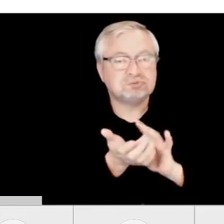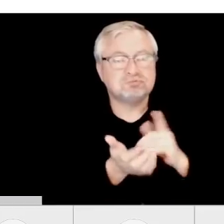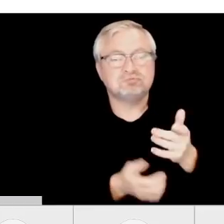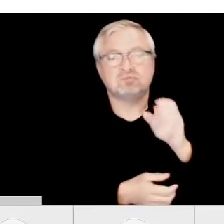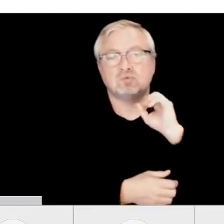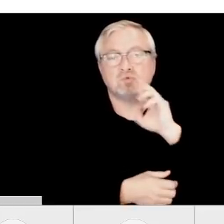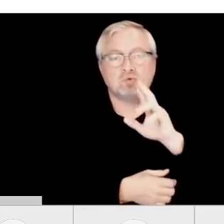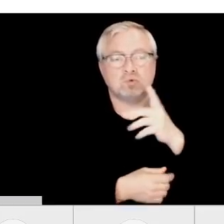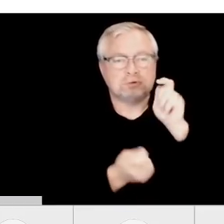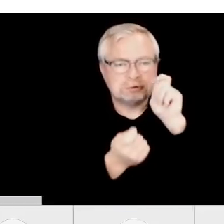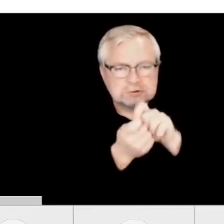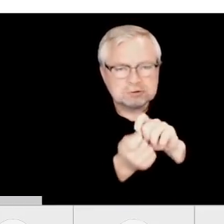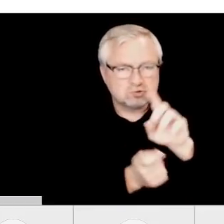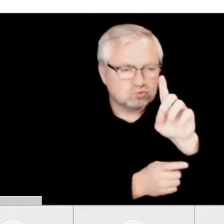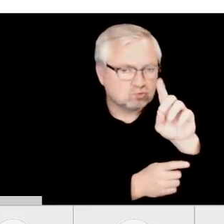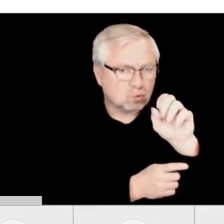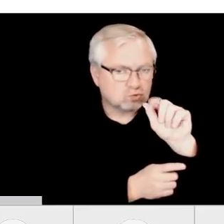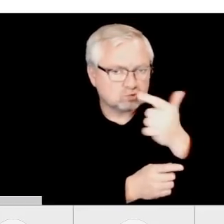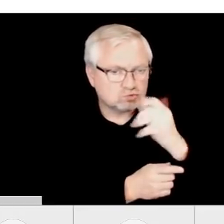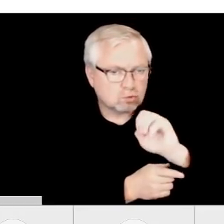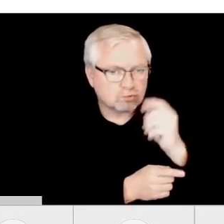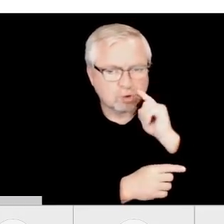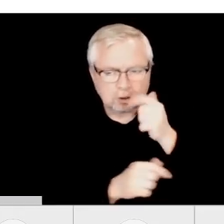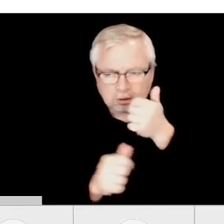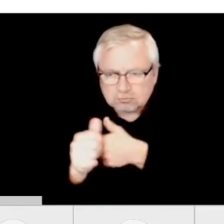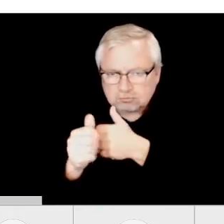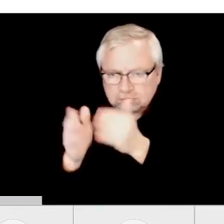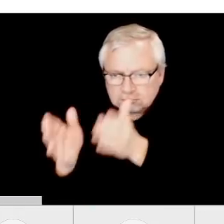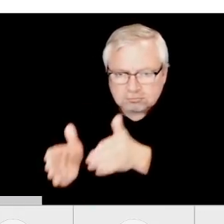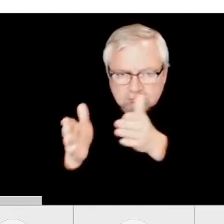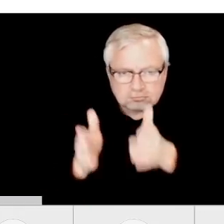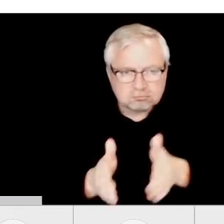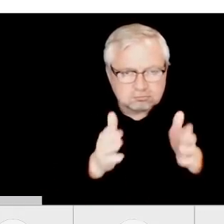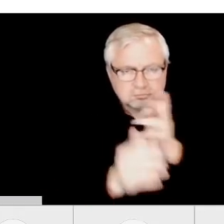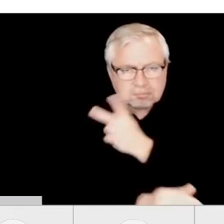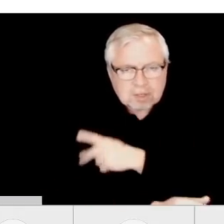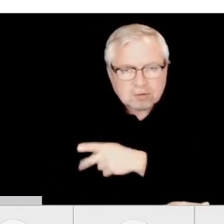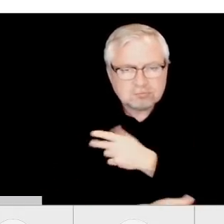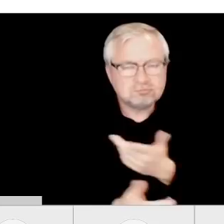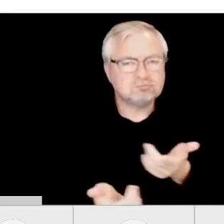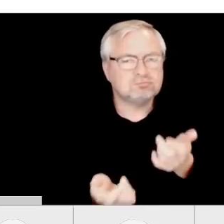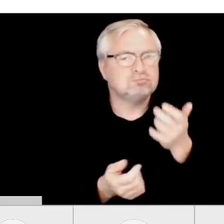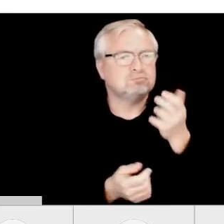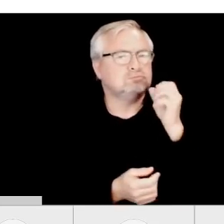patients perhaps beyond those who are hospitalized but also those who would